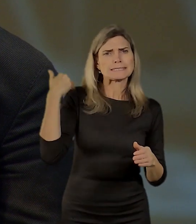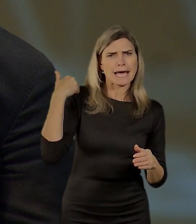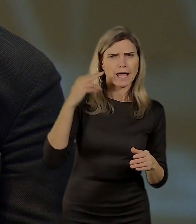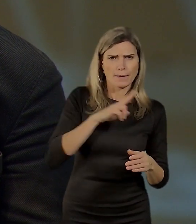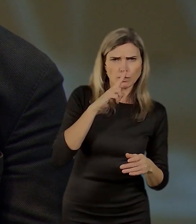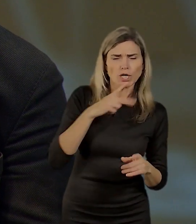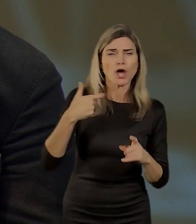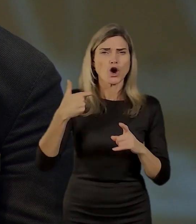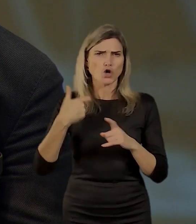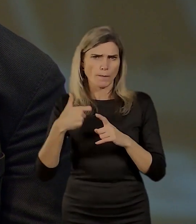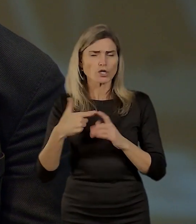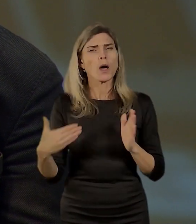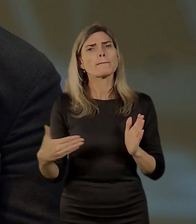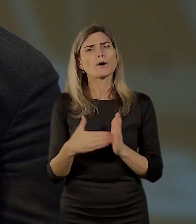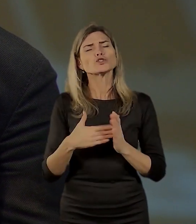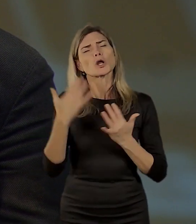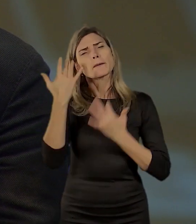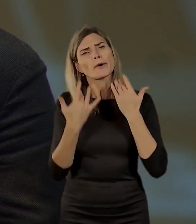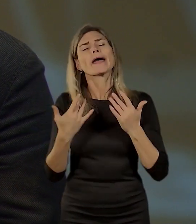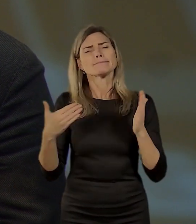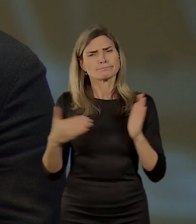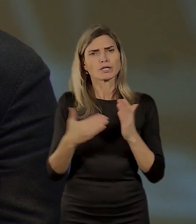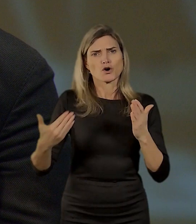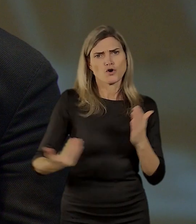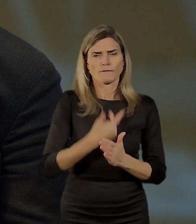The first elementary school should be built in Komořany. In the past, we